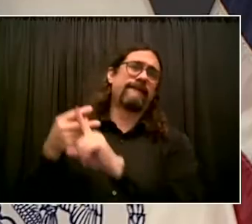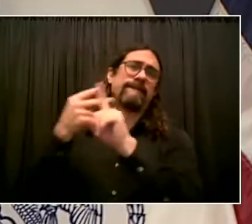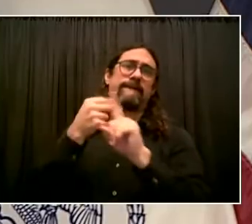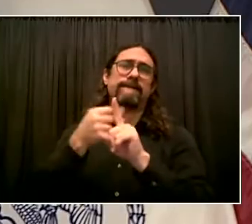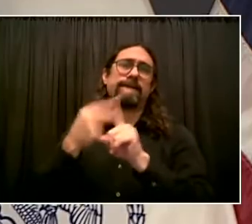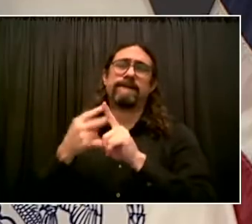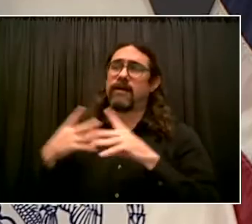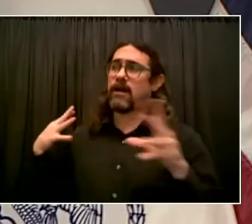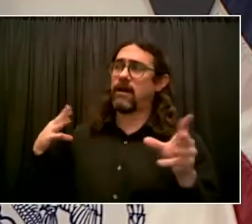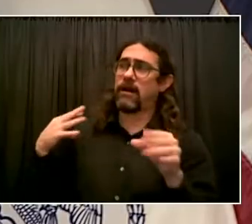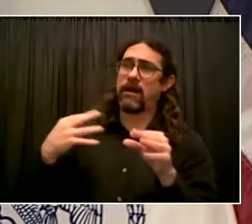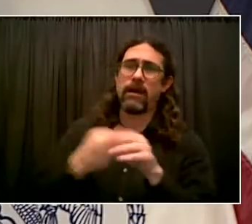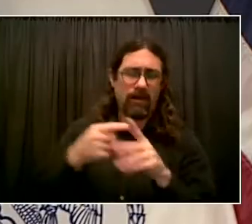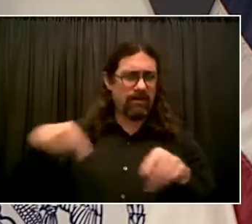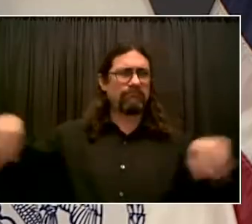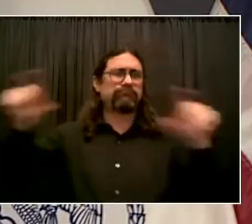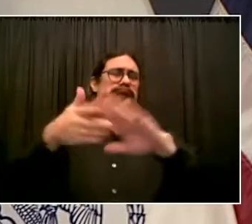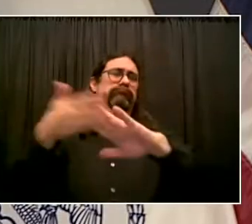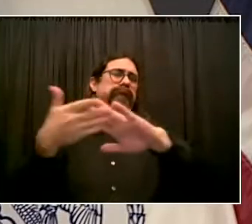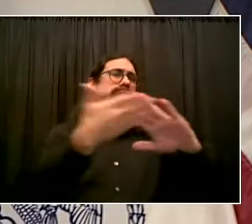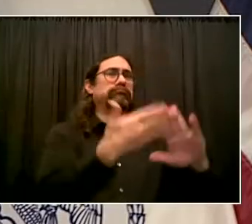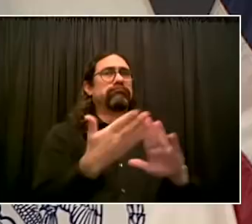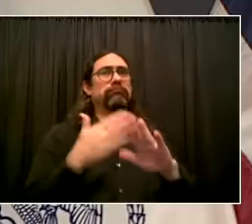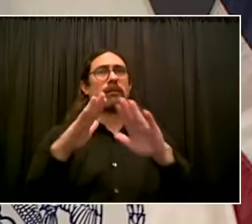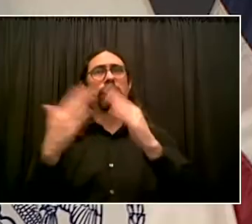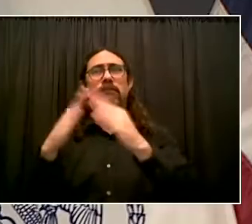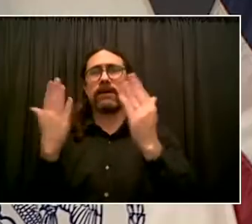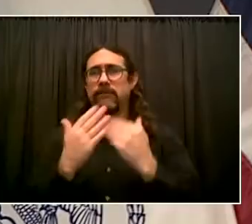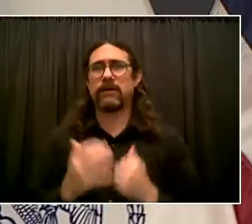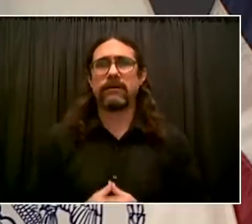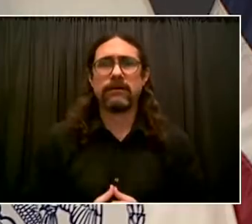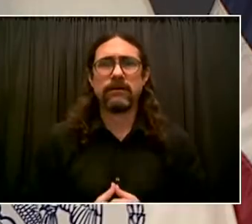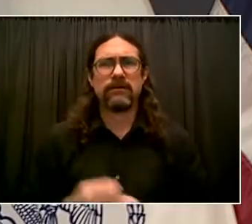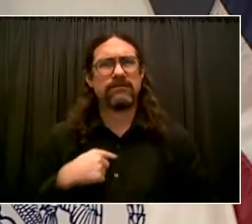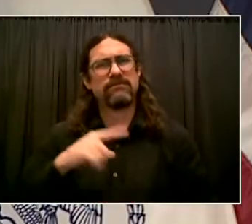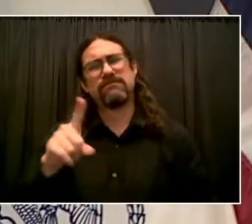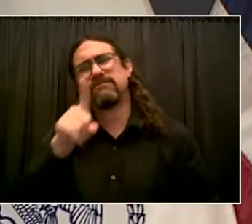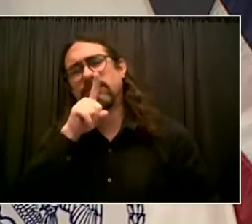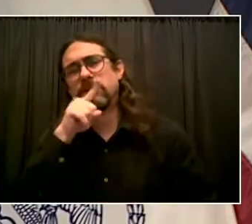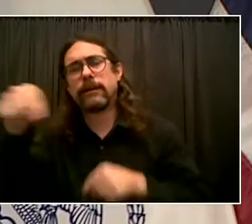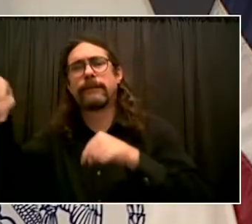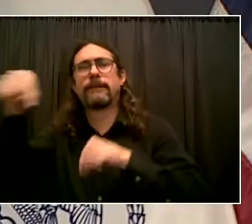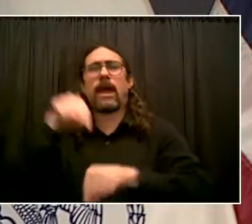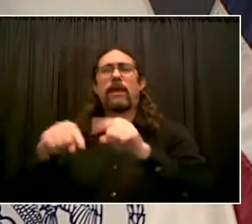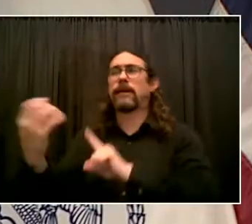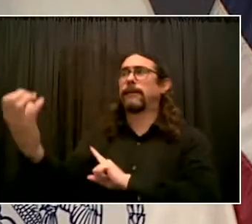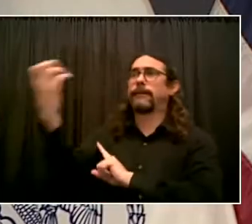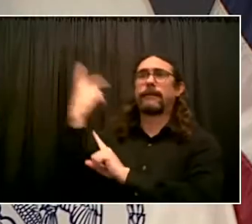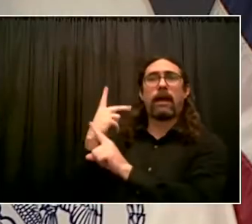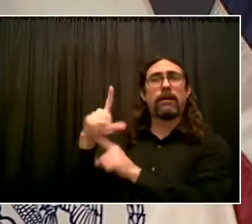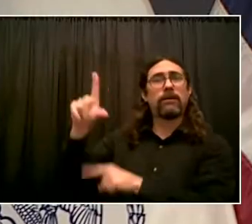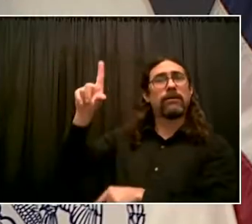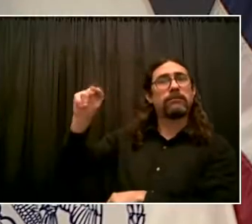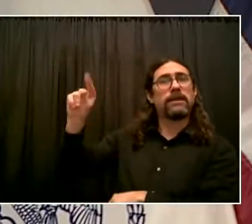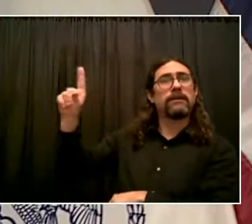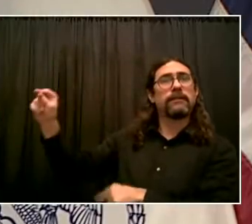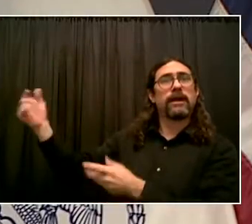MORE USE OF VACCINATIONS. THAT'S WHY WE ARE TAKING AGEGRSSIVE ACONTI.